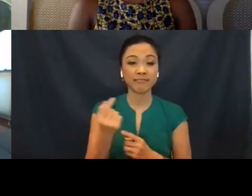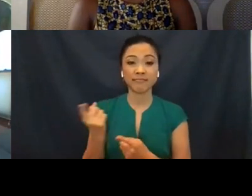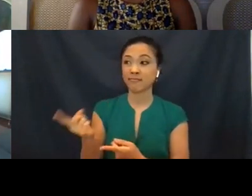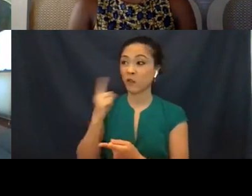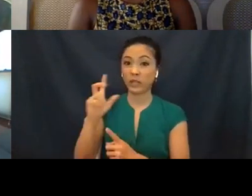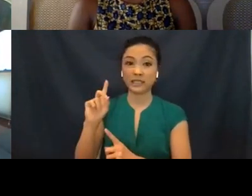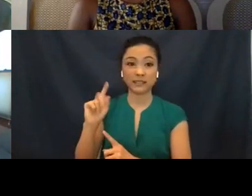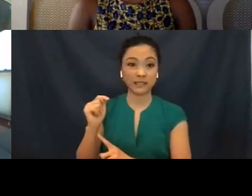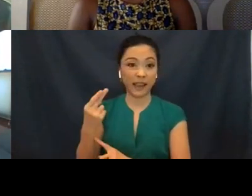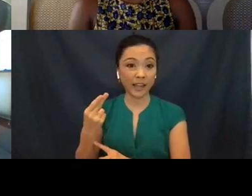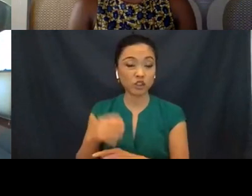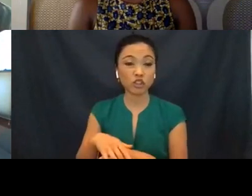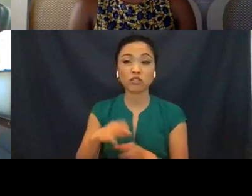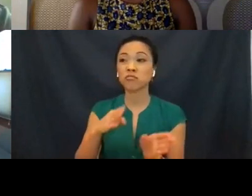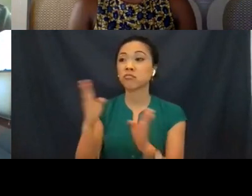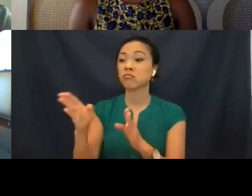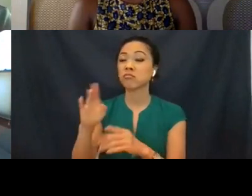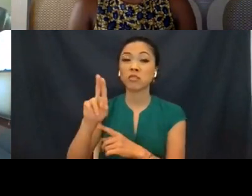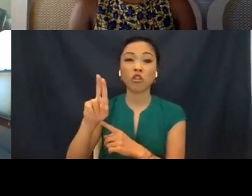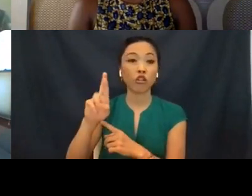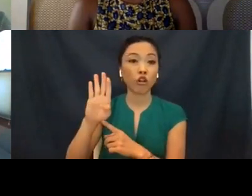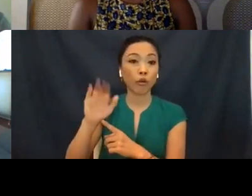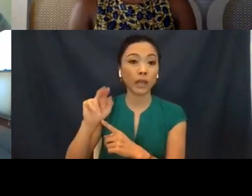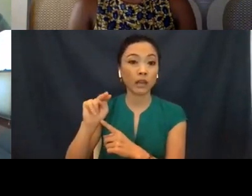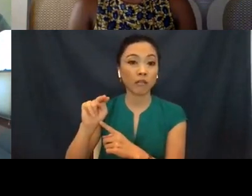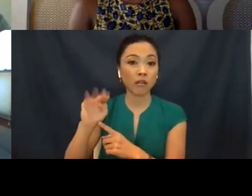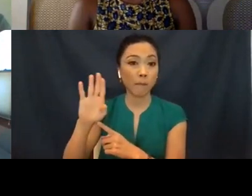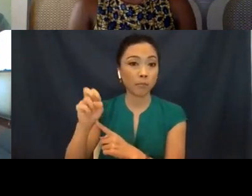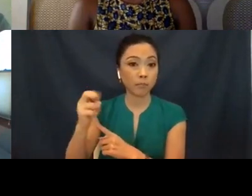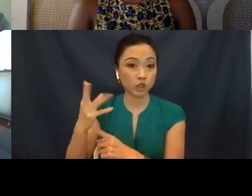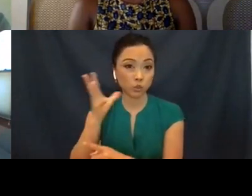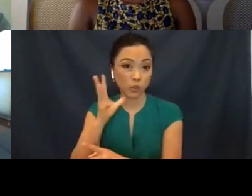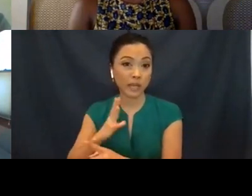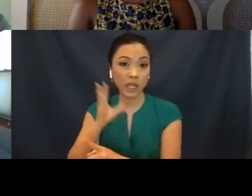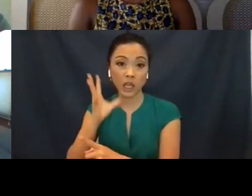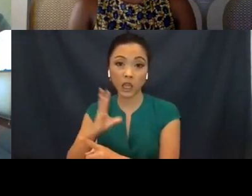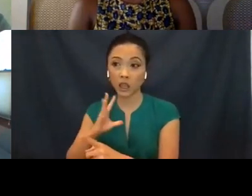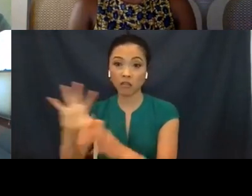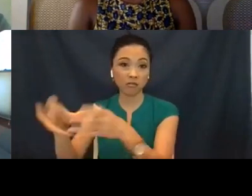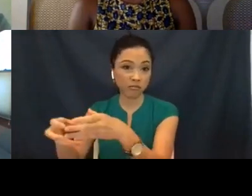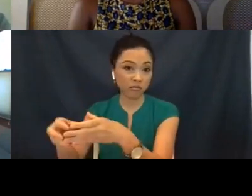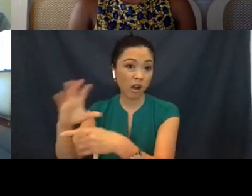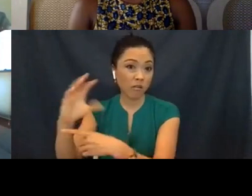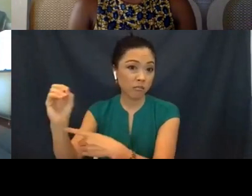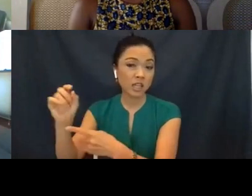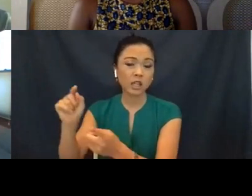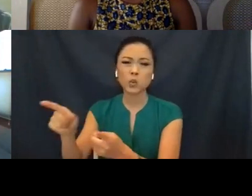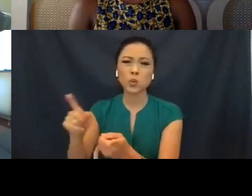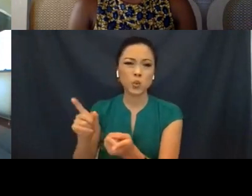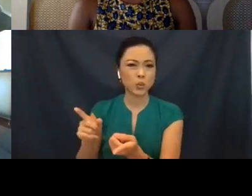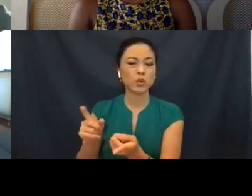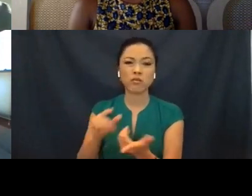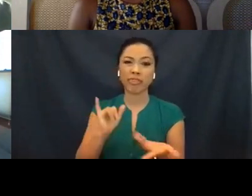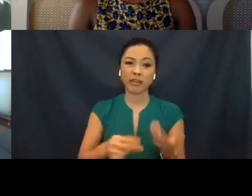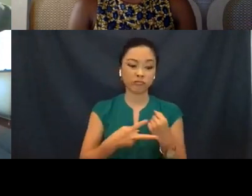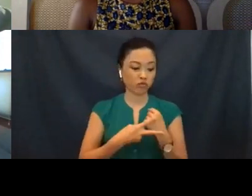we have always been under-resourced, and this conversation is going to require us to think